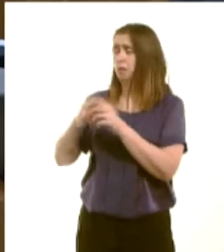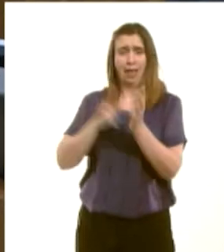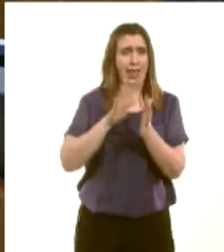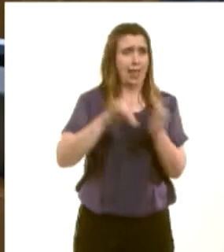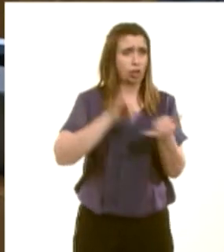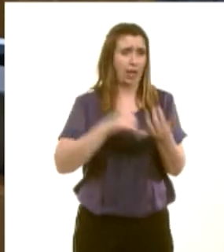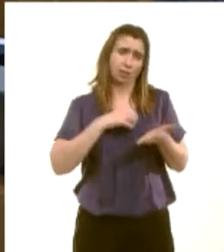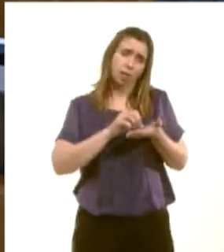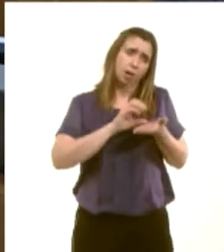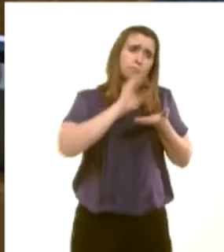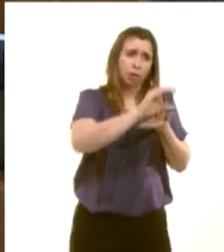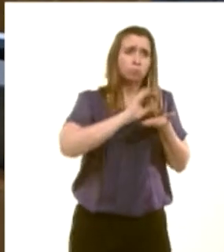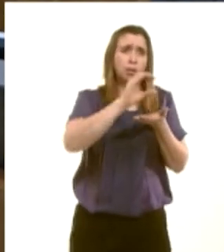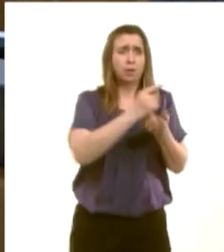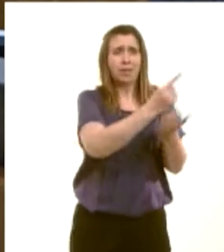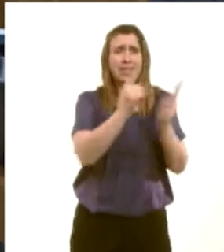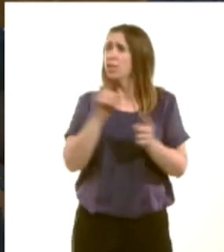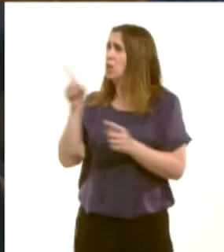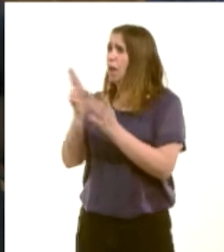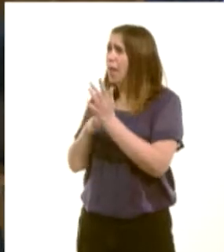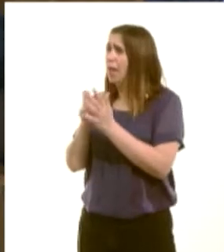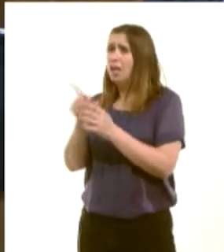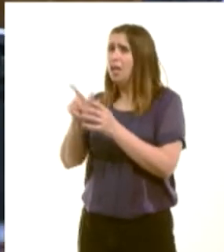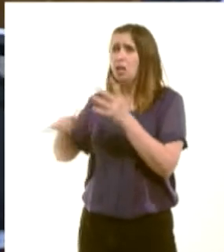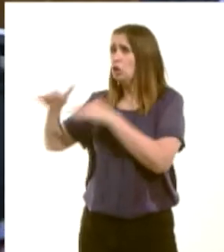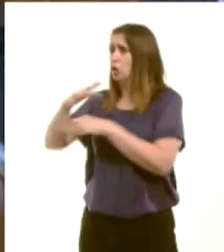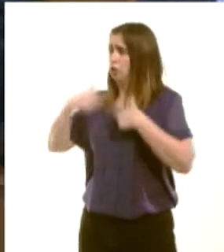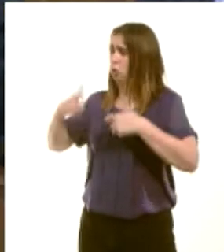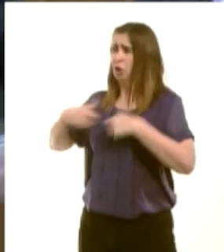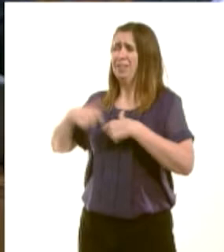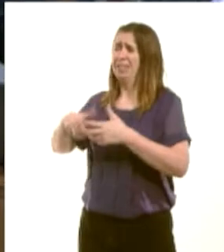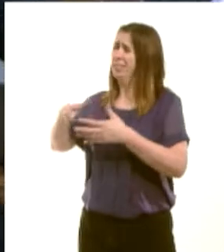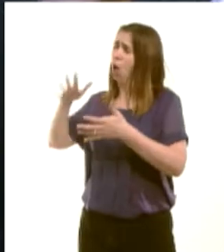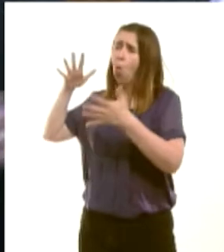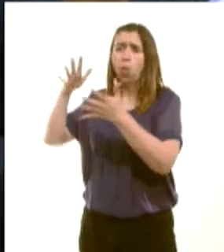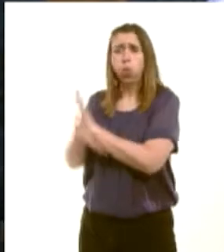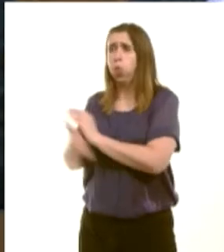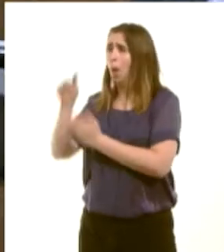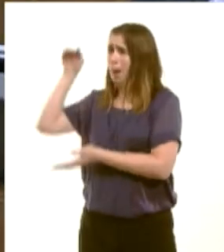Social care in England is being devastatedódevastated. Weíve seen a huge increase in delayed transfers